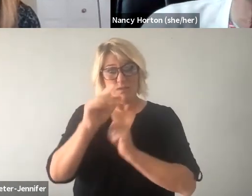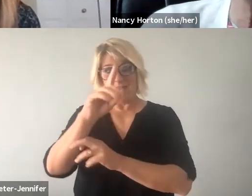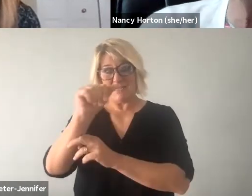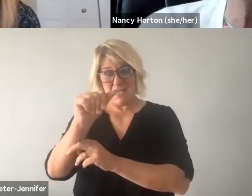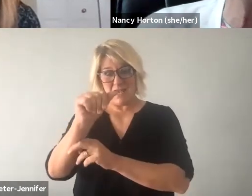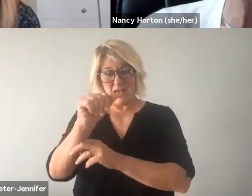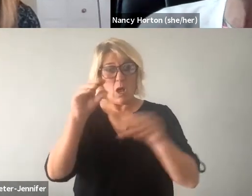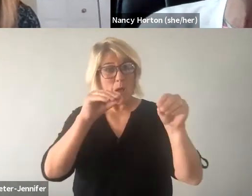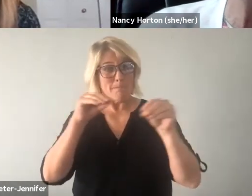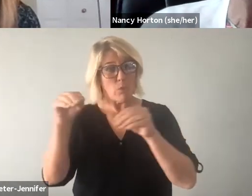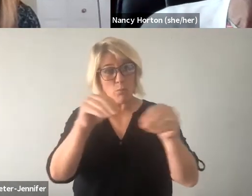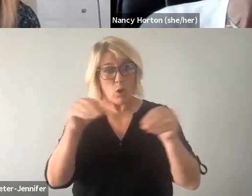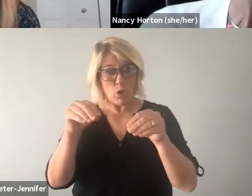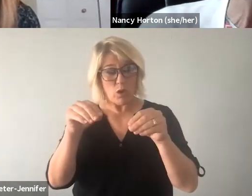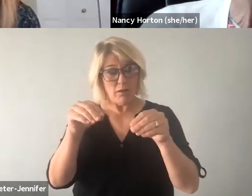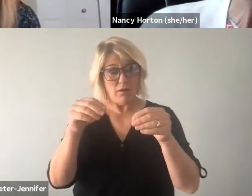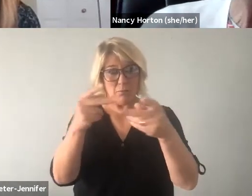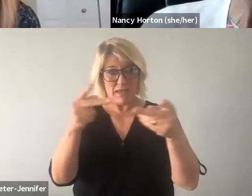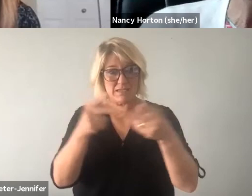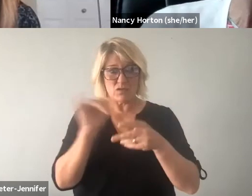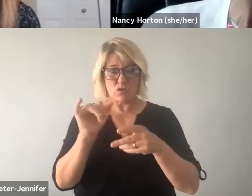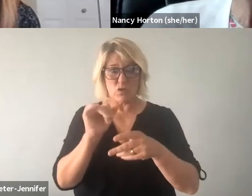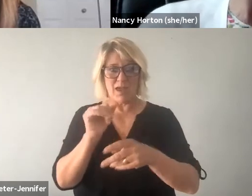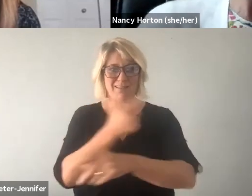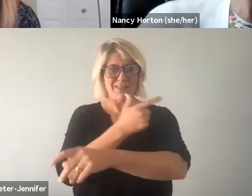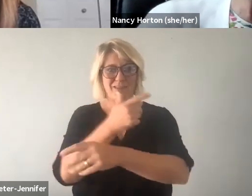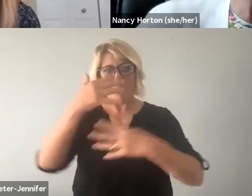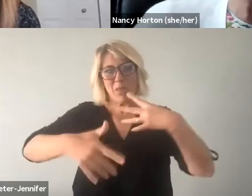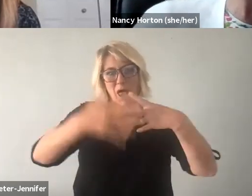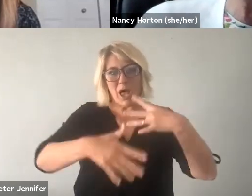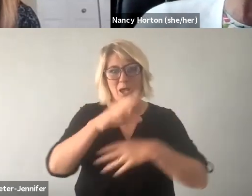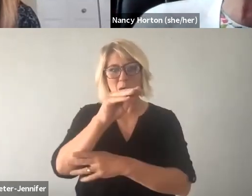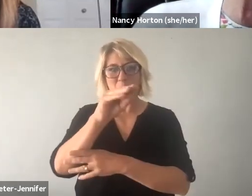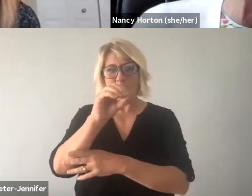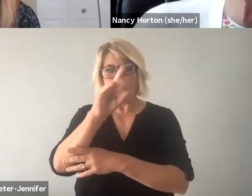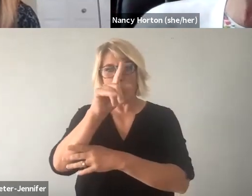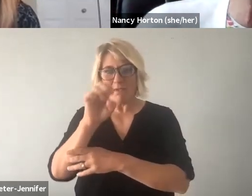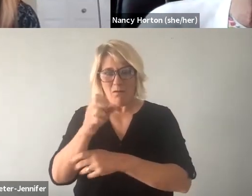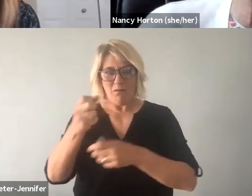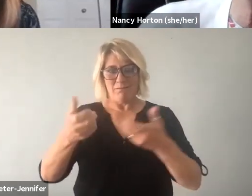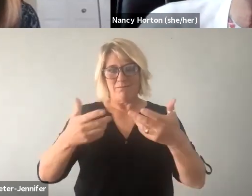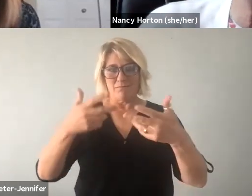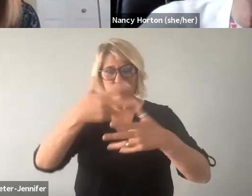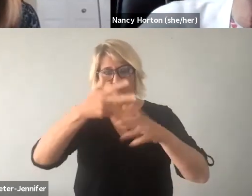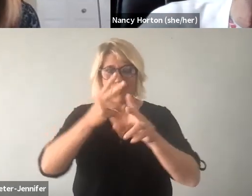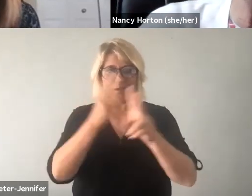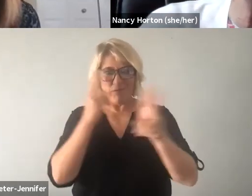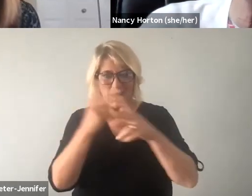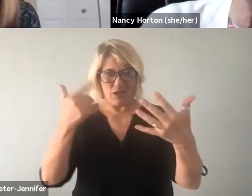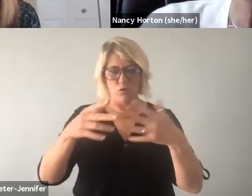public, then this is going to be reached by the ADA. Mobile facilities, as well, you know, like your -- your